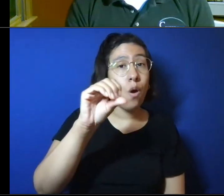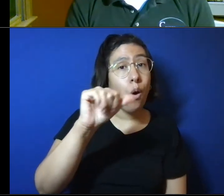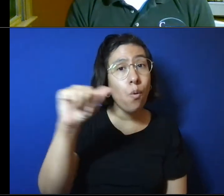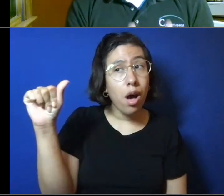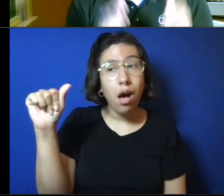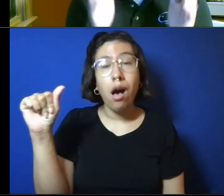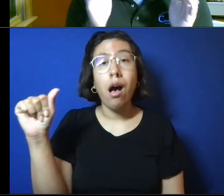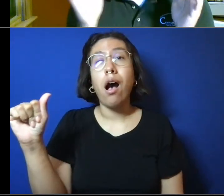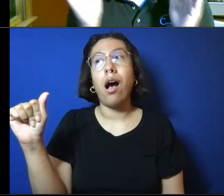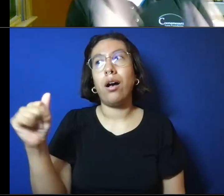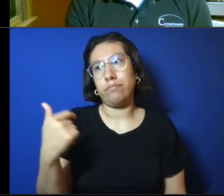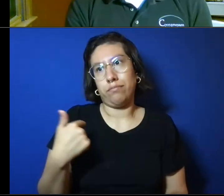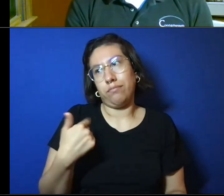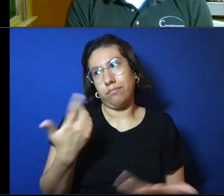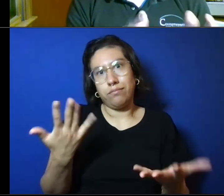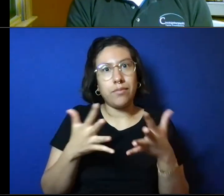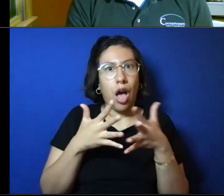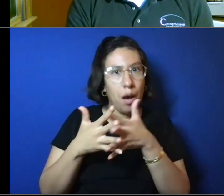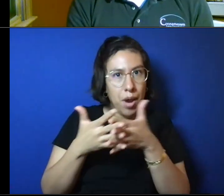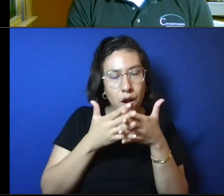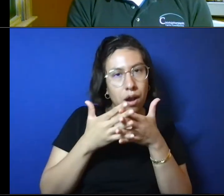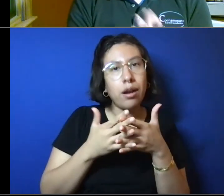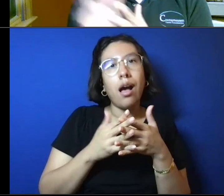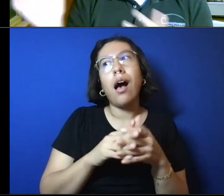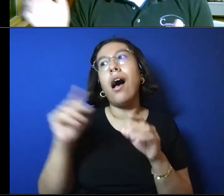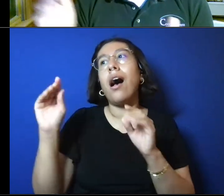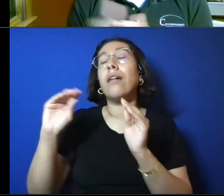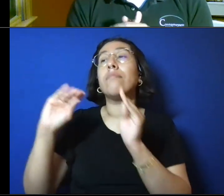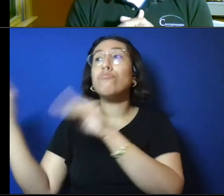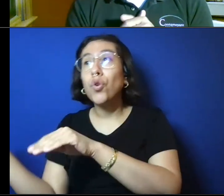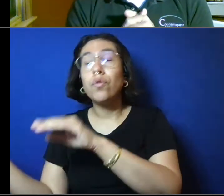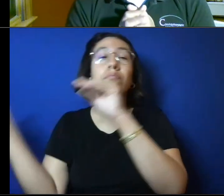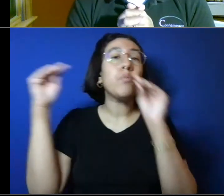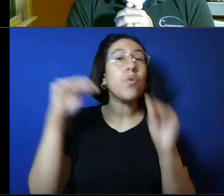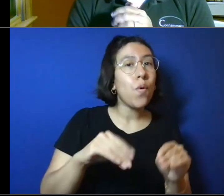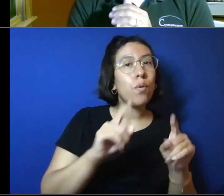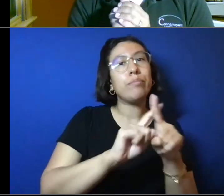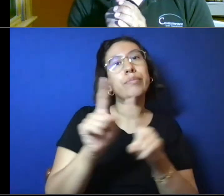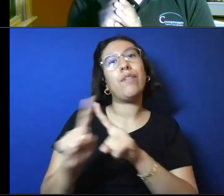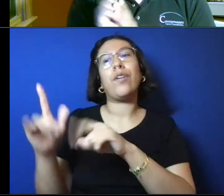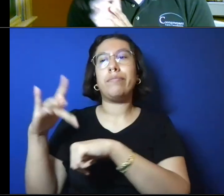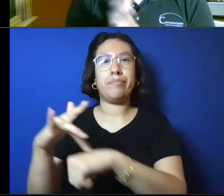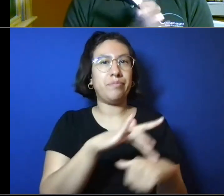being from America, coming back to America to find a job here, having spent time in different parts of the world working,